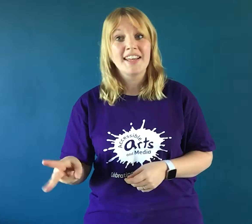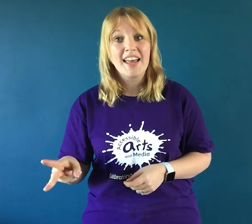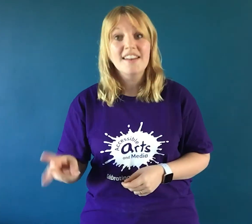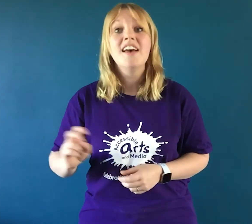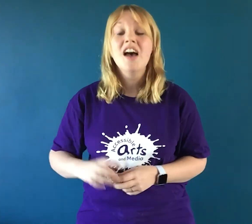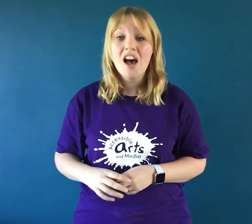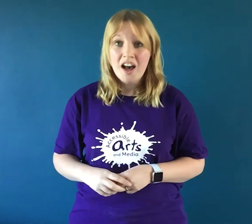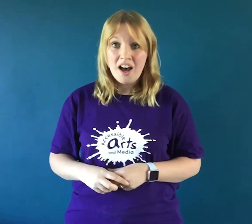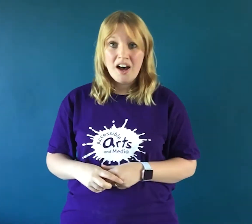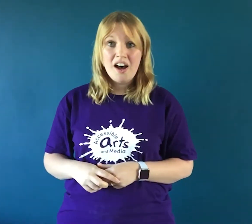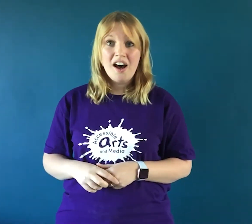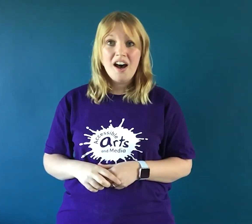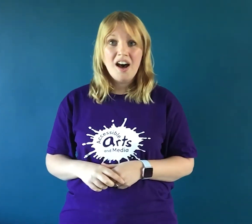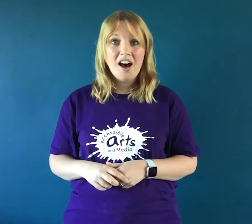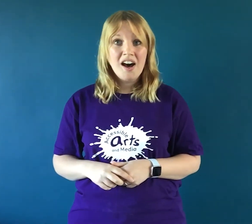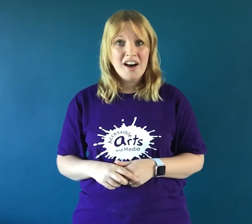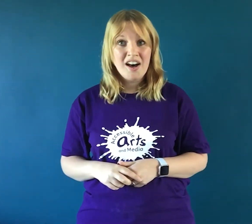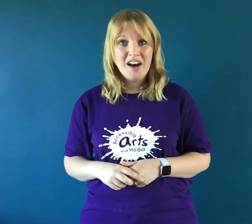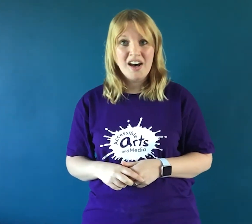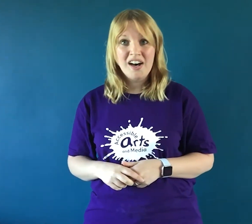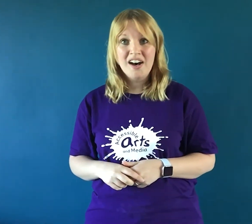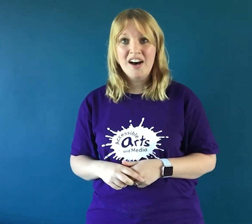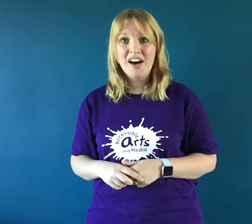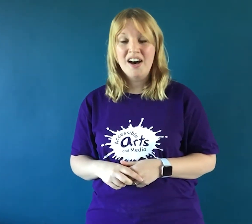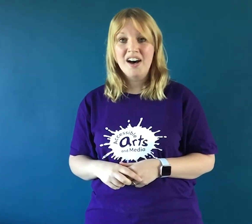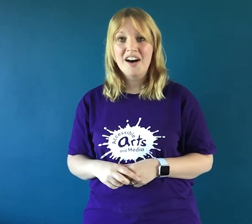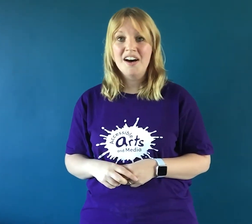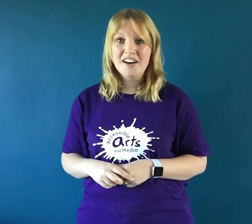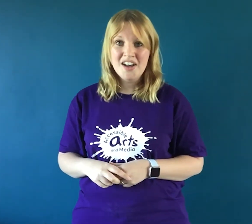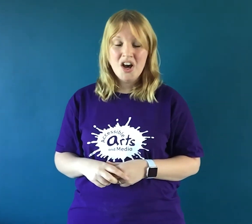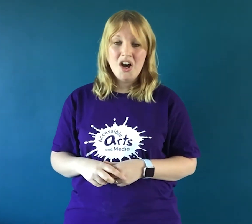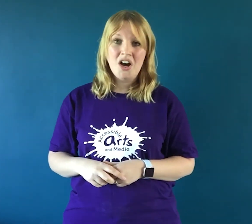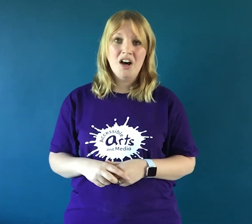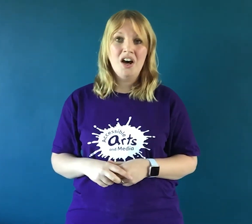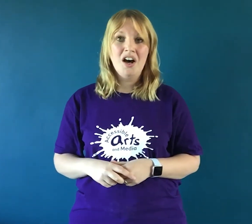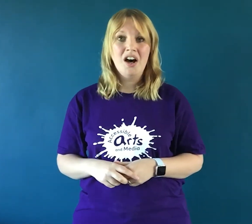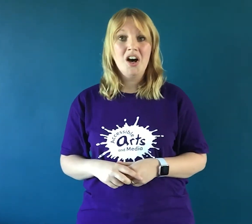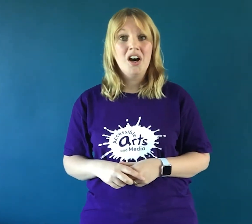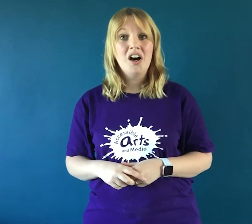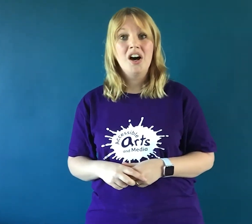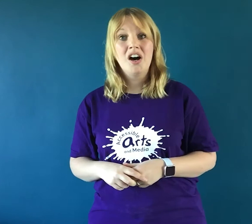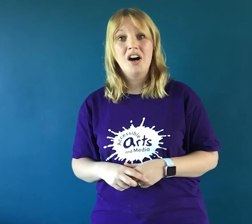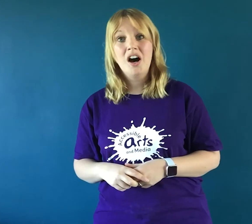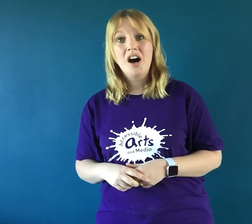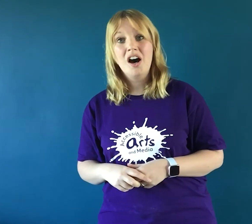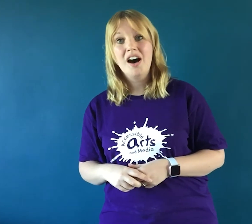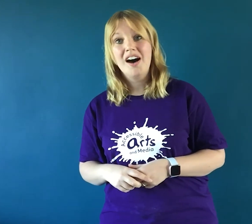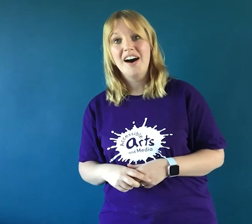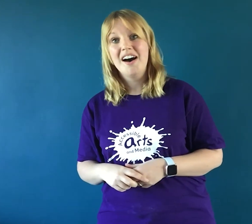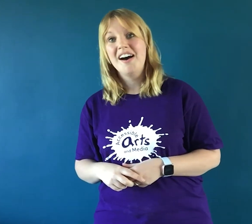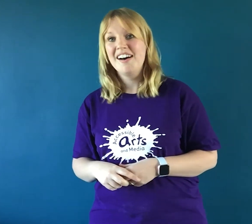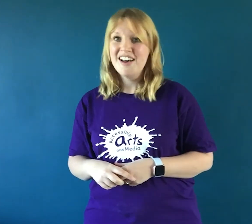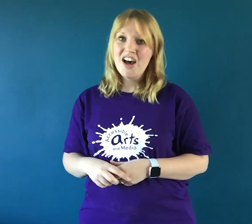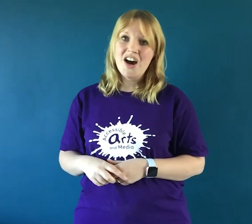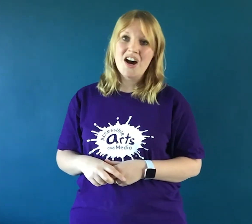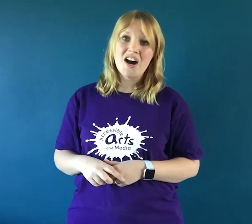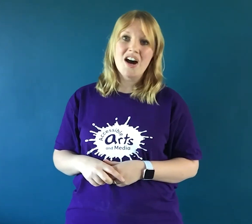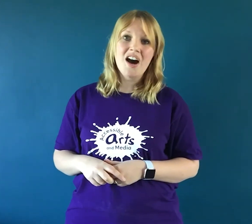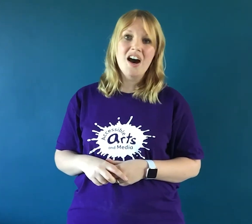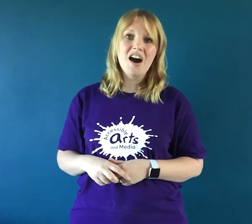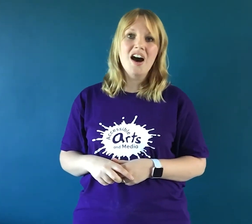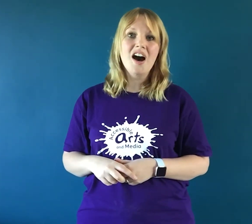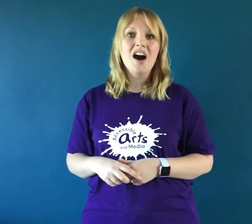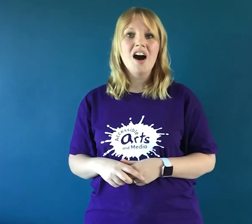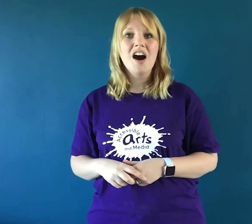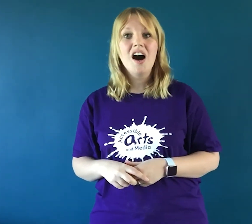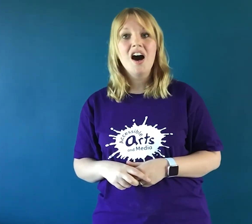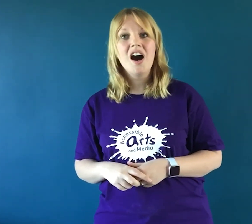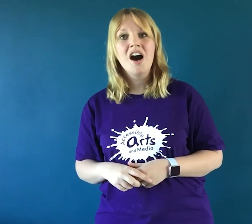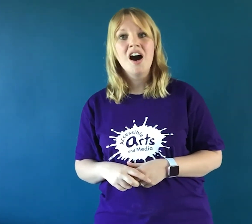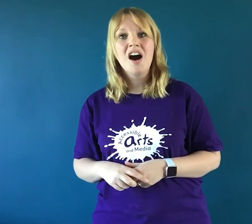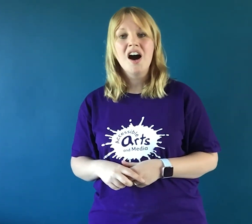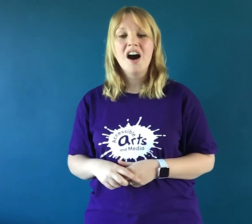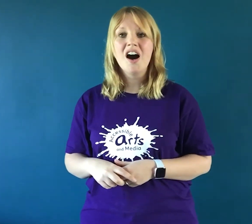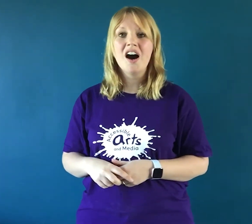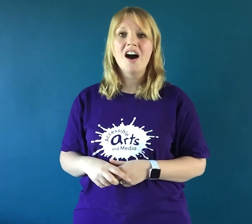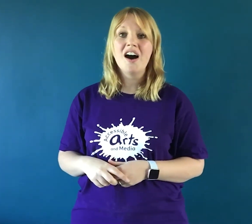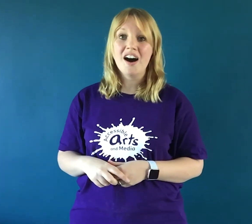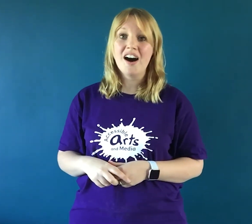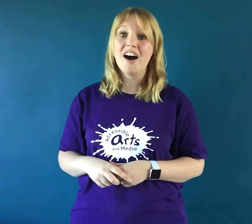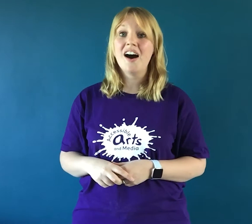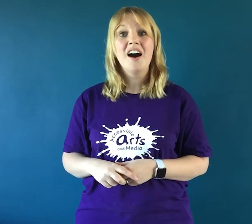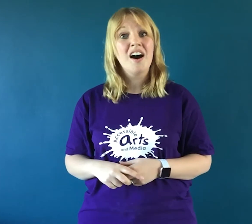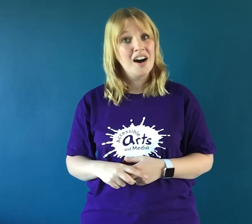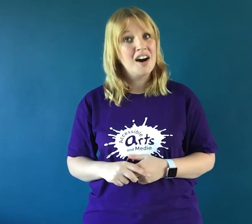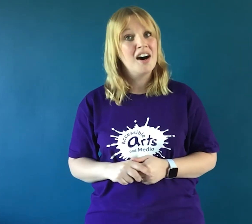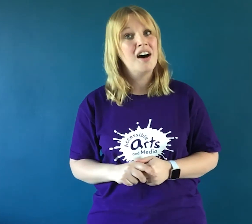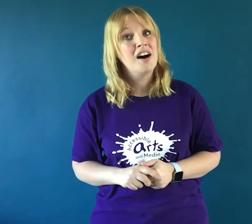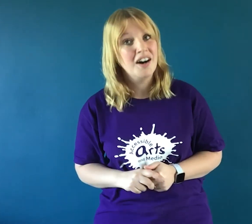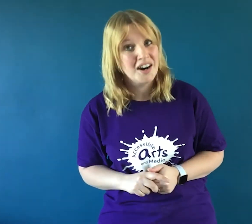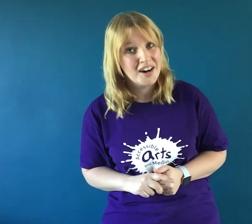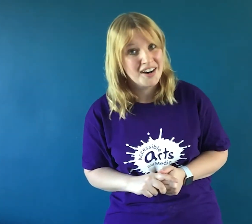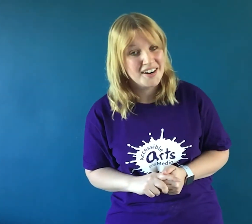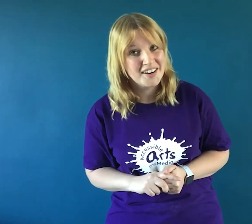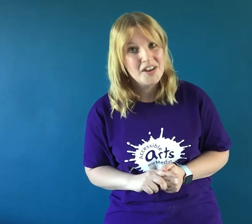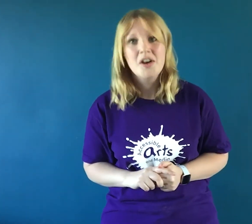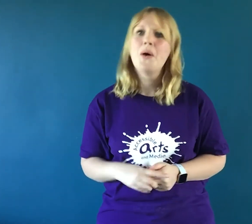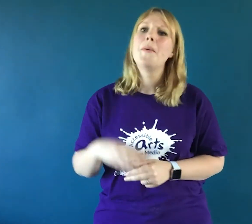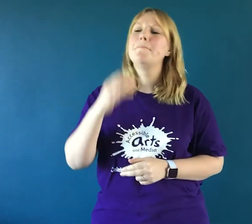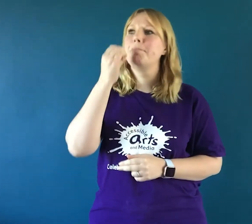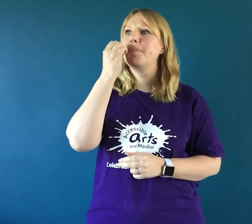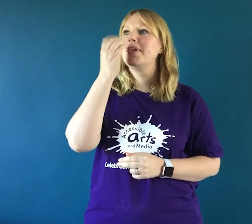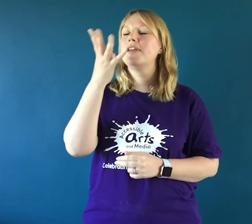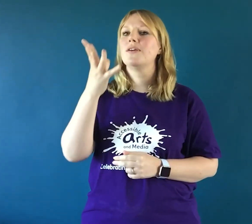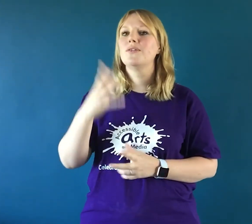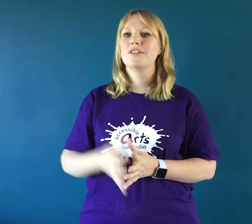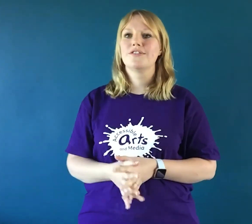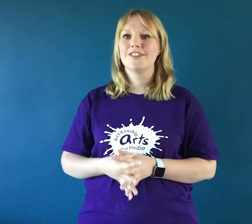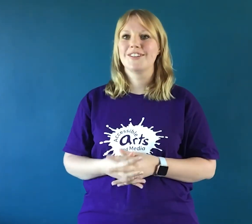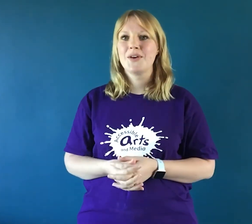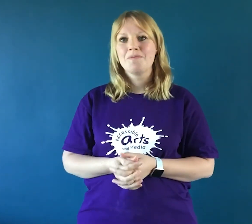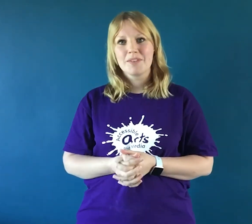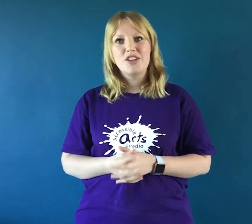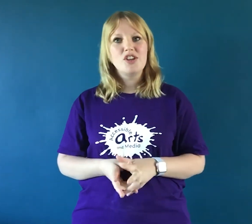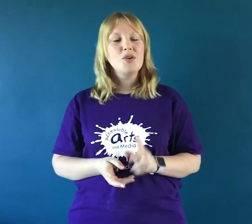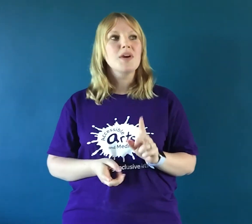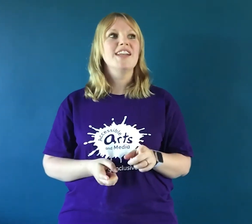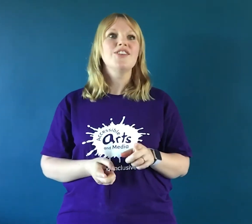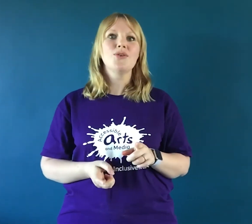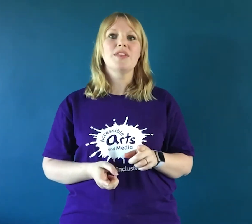And again, Ah ah, ah. Ah, ah, ah. Ah, ah, ah, ah, ah, ah, ah, ah, ah. Beautiful. You can do